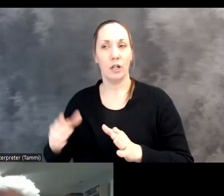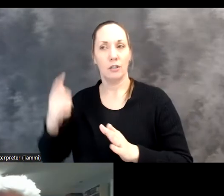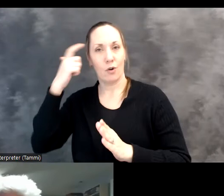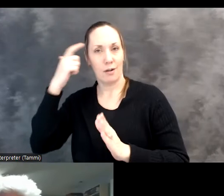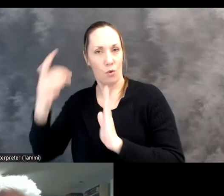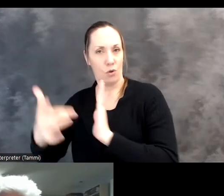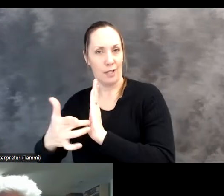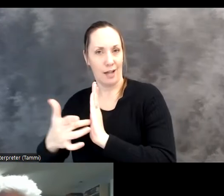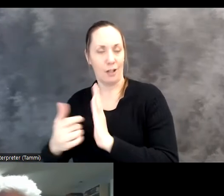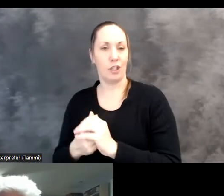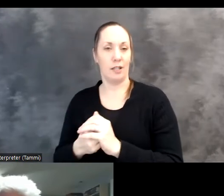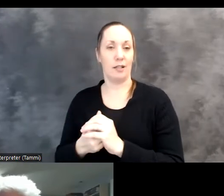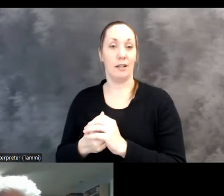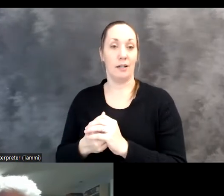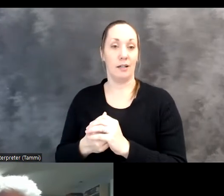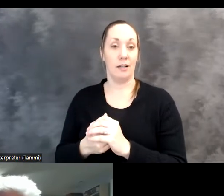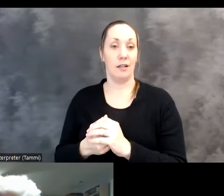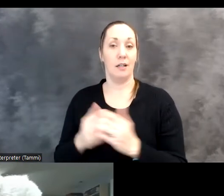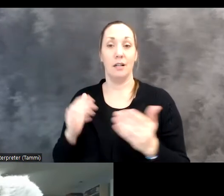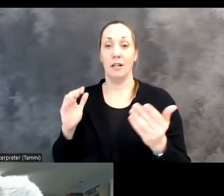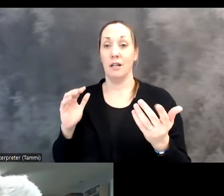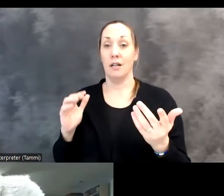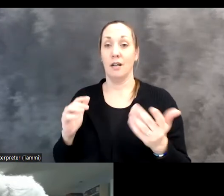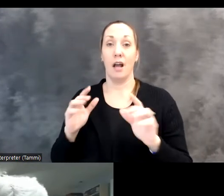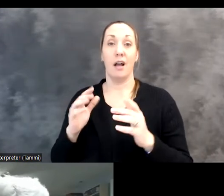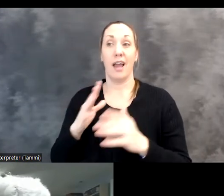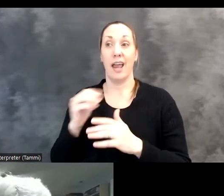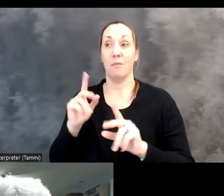consider that launching a dialogue between scientists and engineer